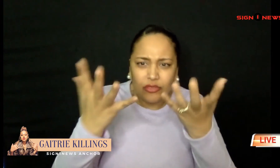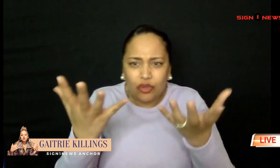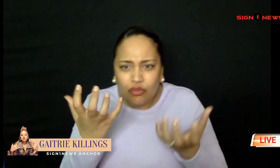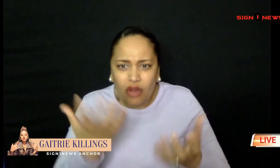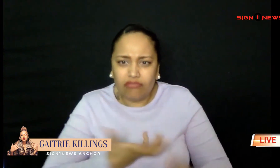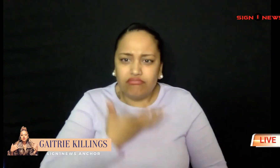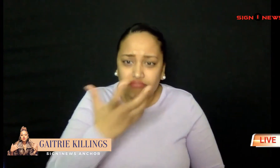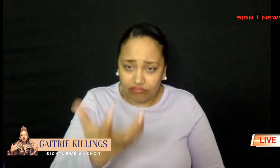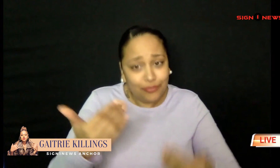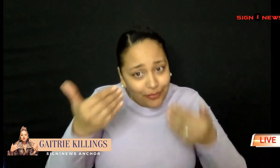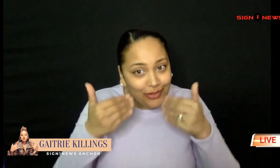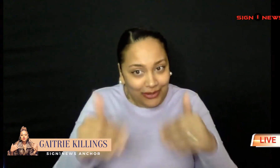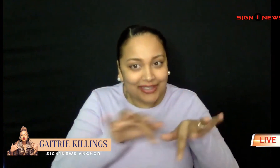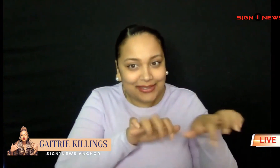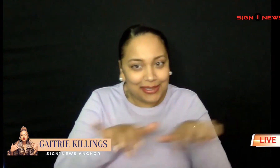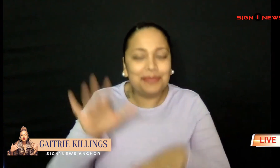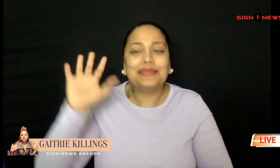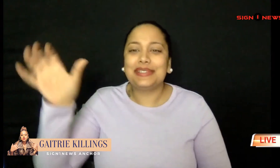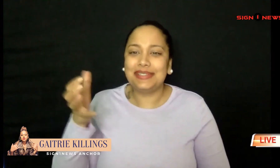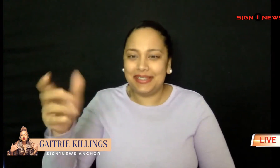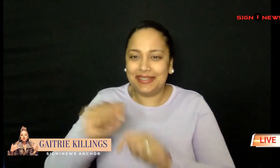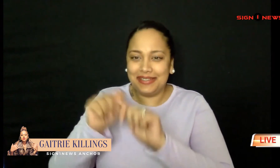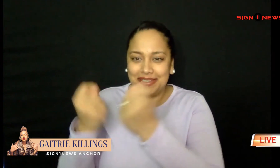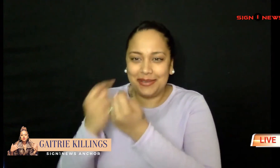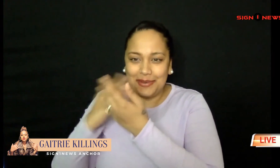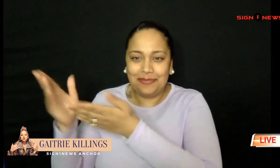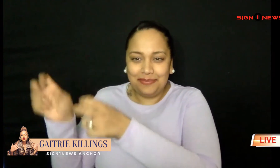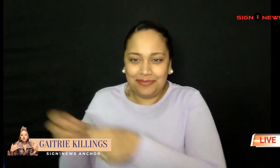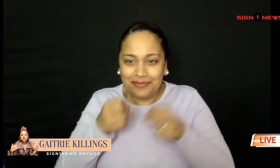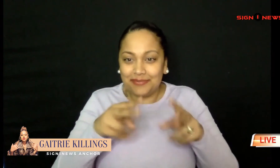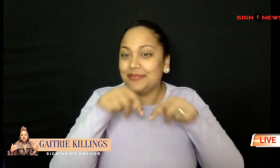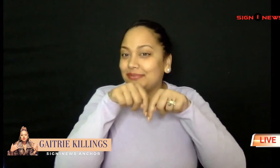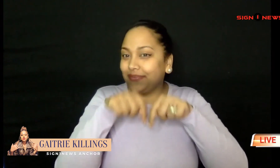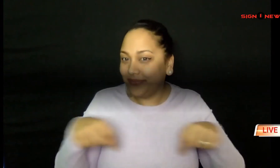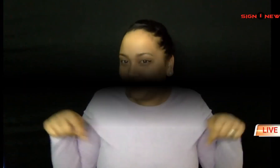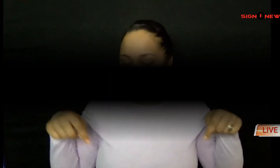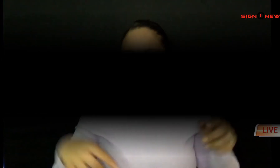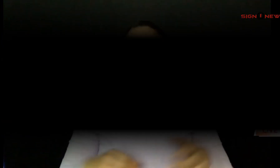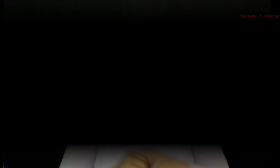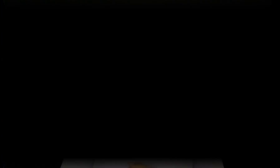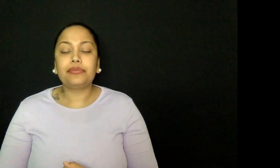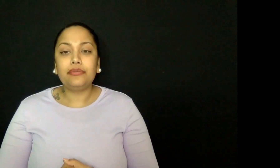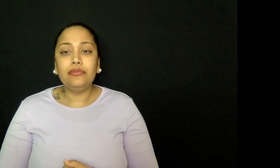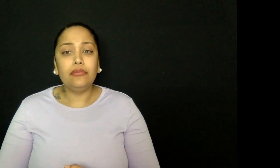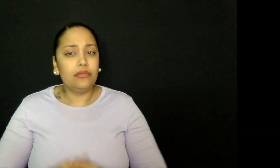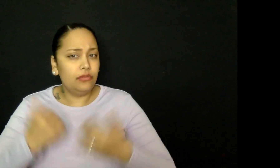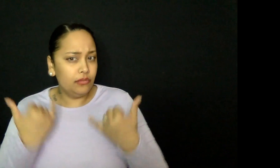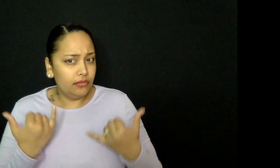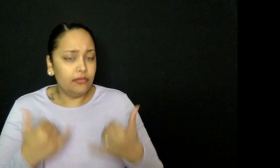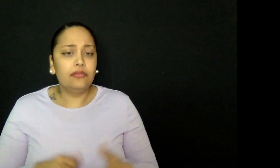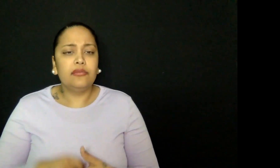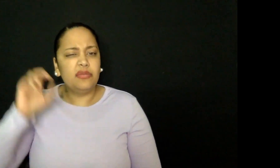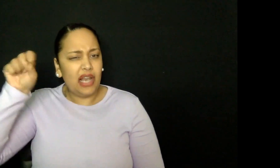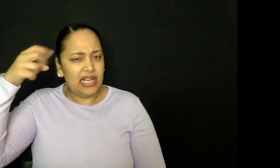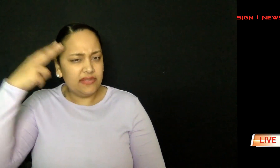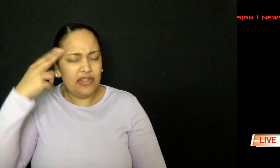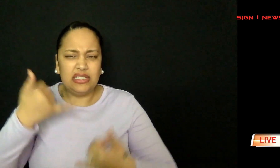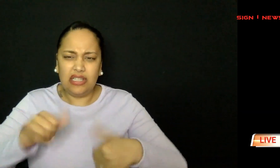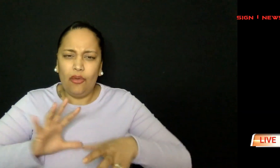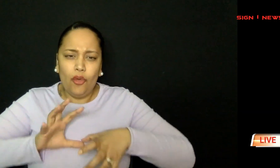comment about this update we may add it at the bottom of the screen here's what's happening